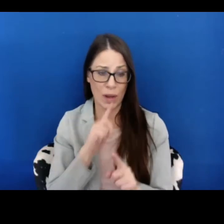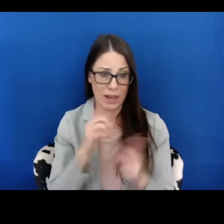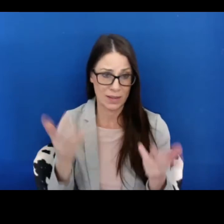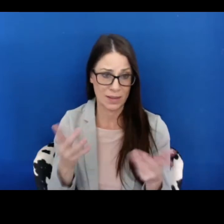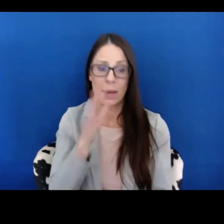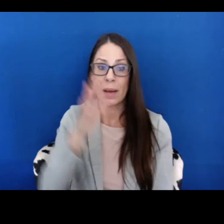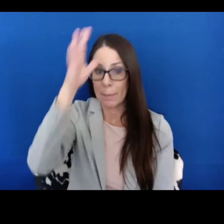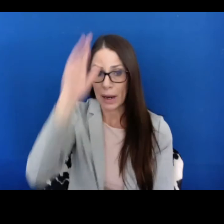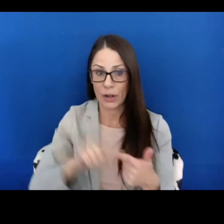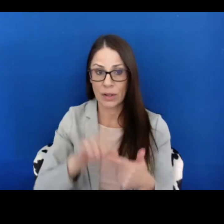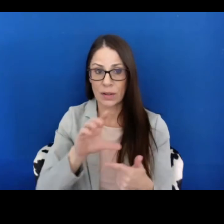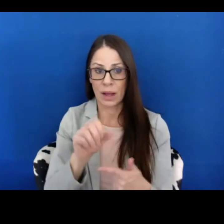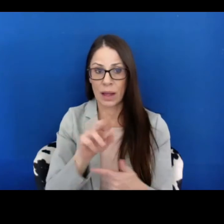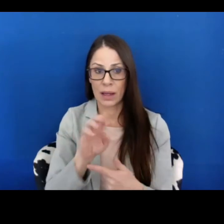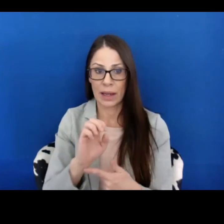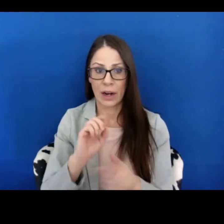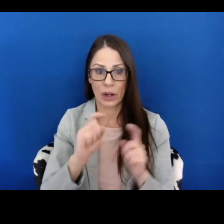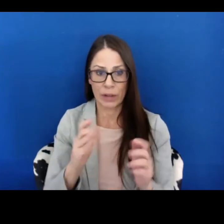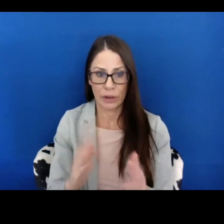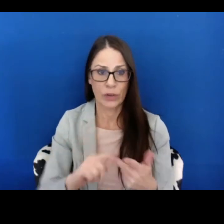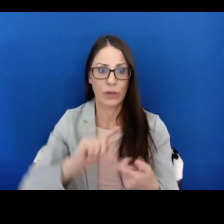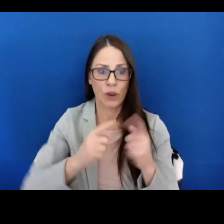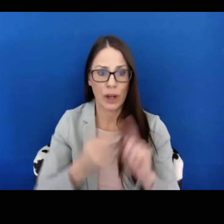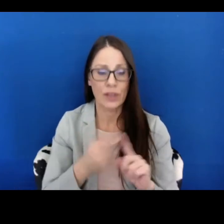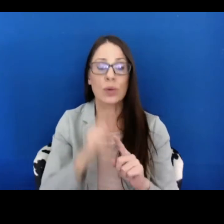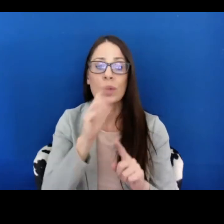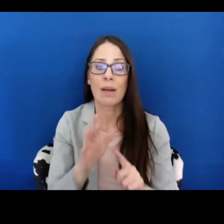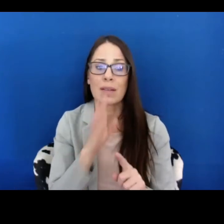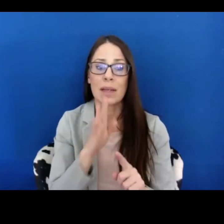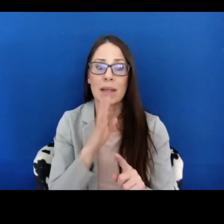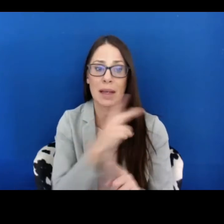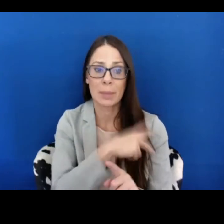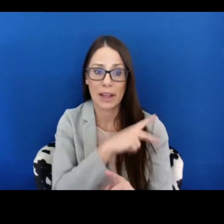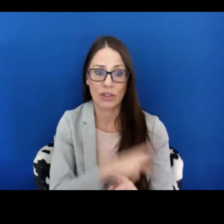and friends to non speaking intellectually disabled patients pairs where relationships